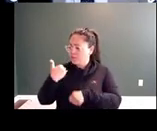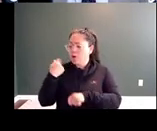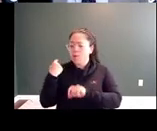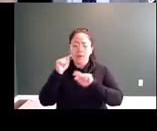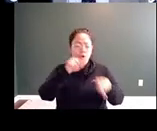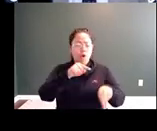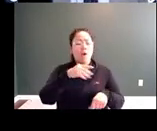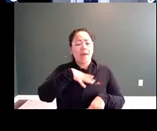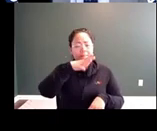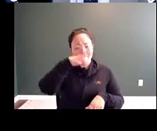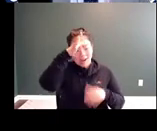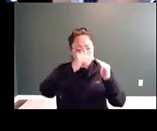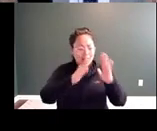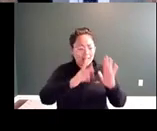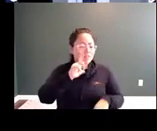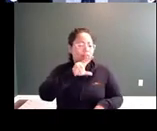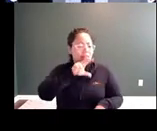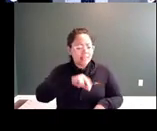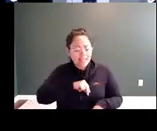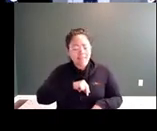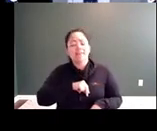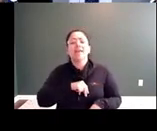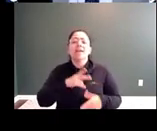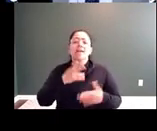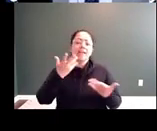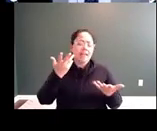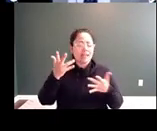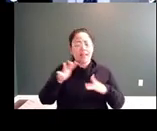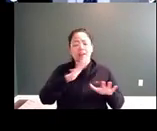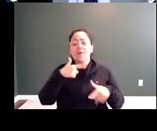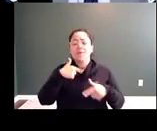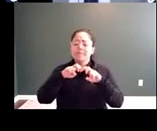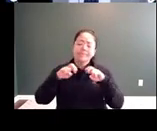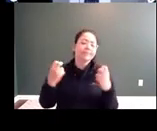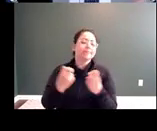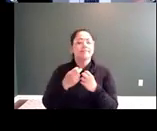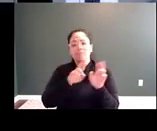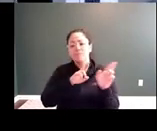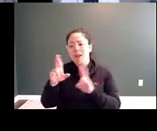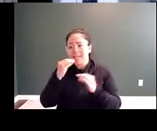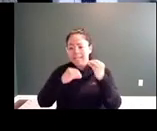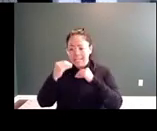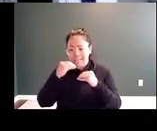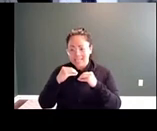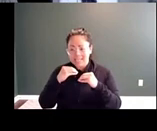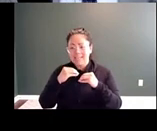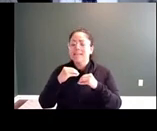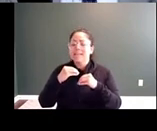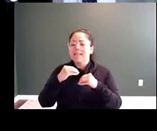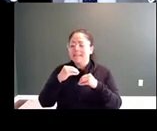We were staying with my parents, and it was the day after Thanksgiving. We sat down for a meal, and the table was still long, you know, set for everybody.